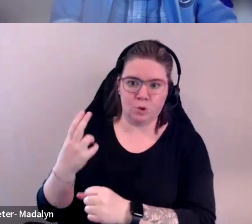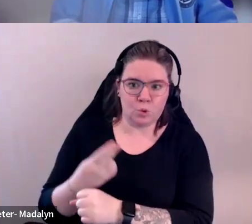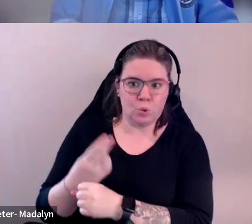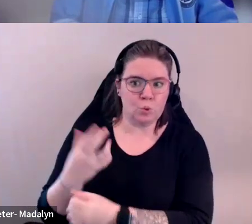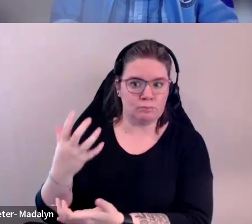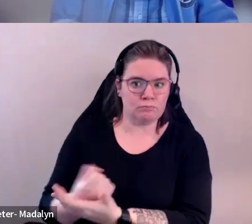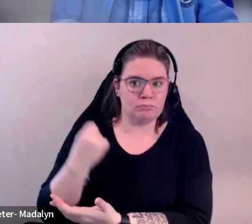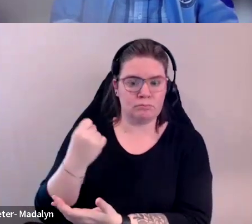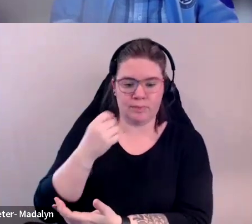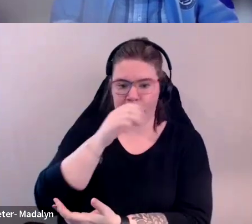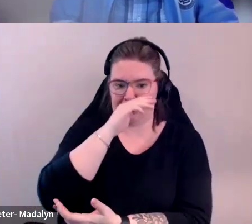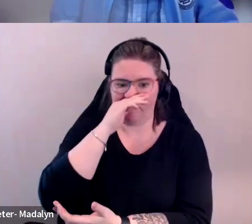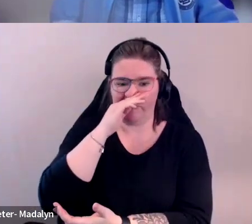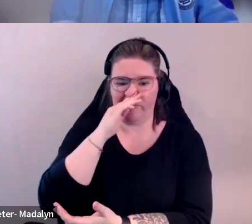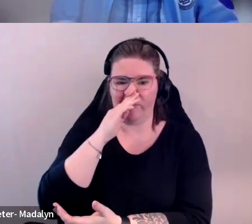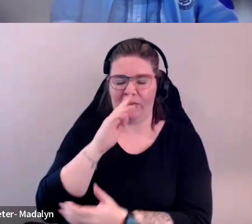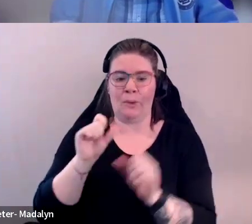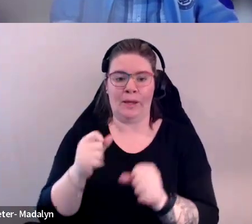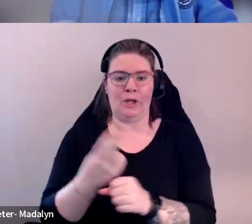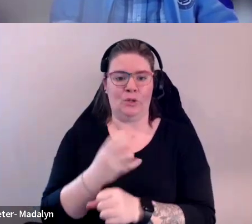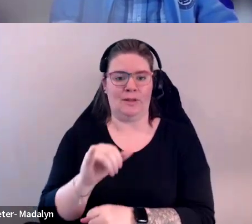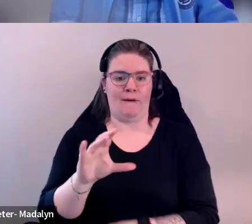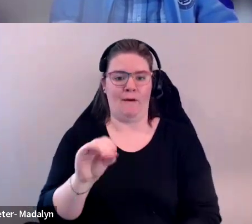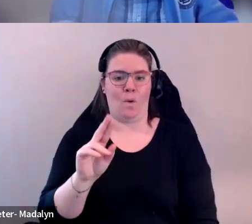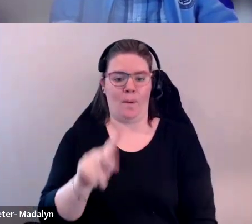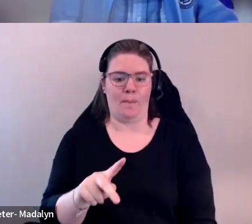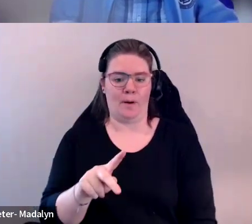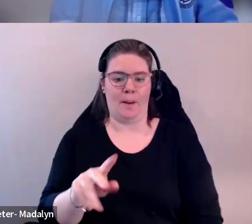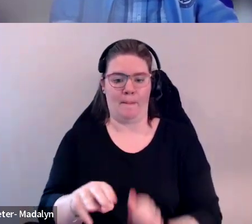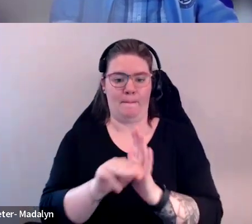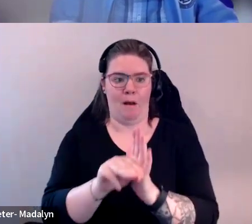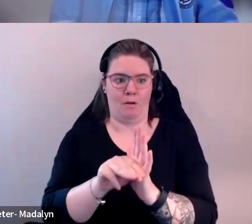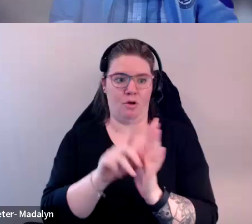Don Posh: maybe go around the corporate model that has been proving to be